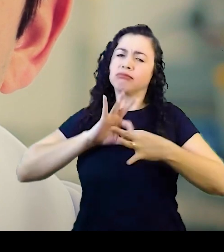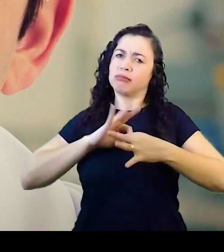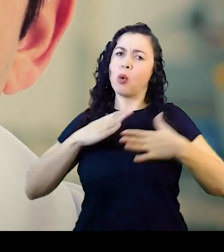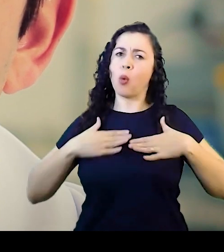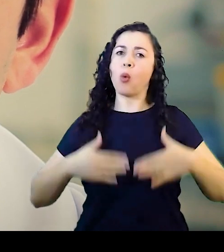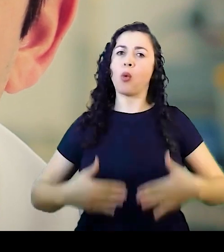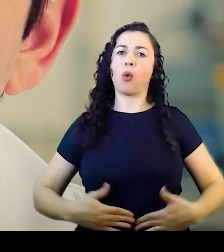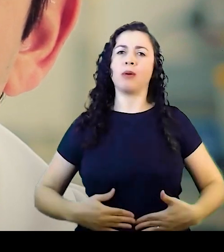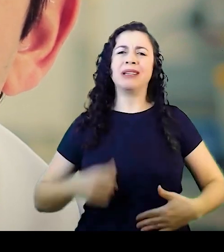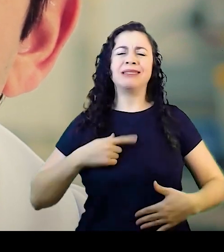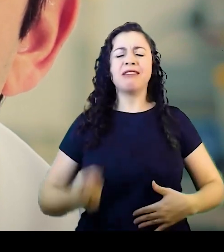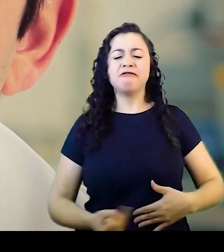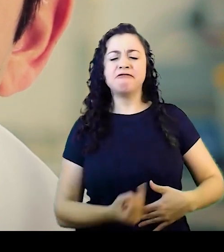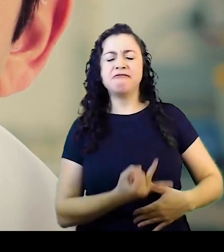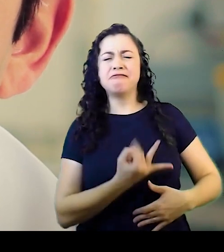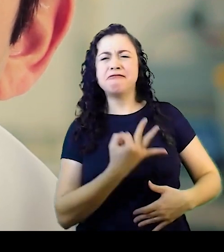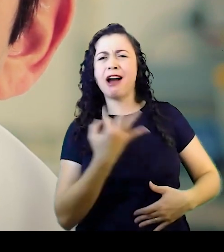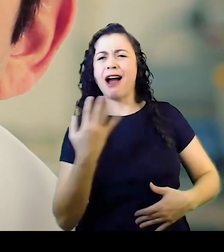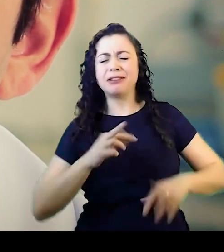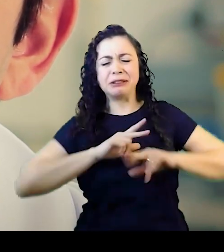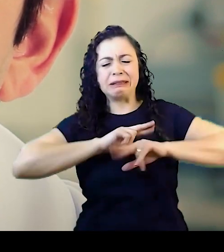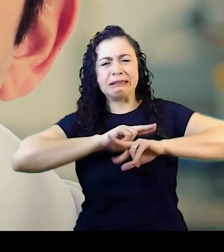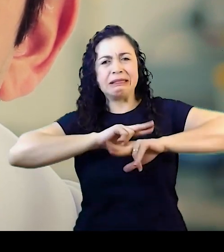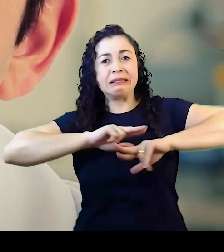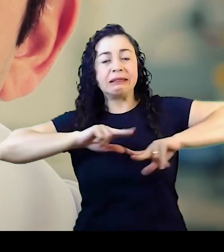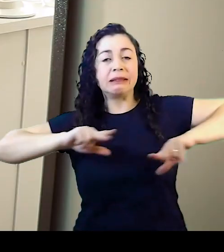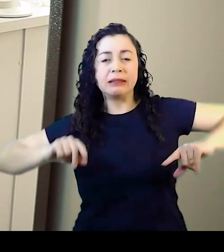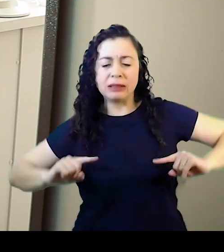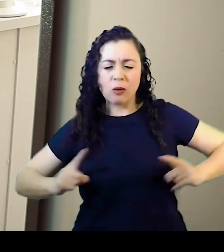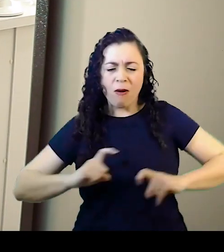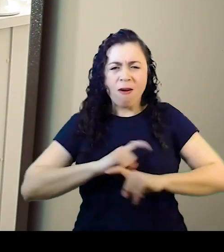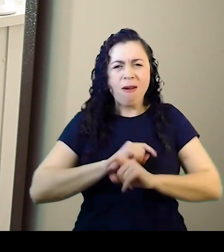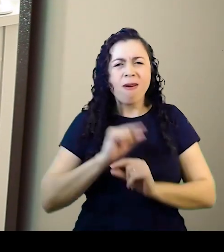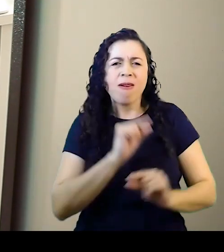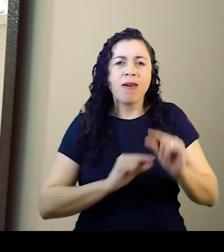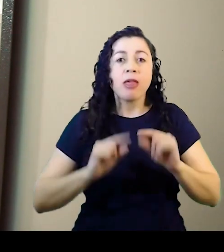So we have a large number of microorganisms considered to be beneficial,